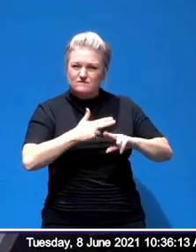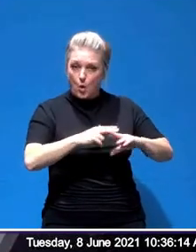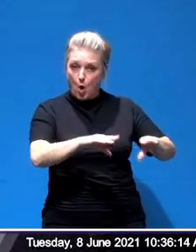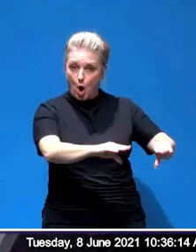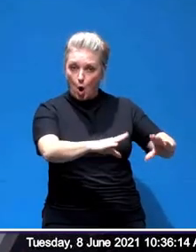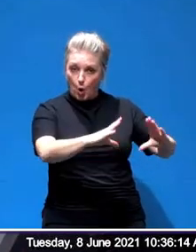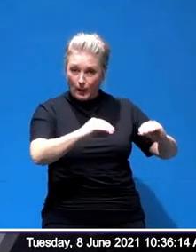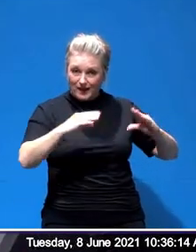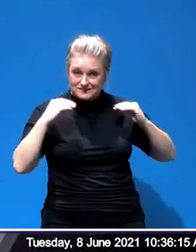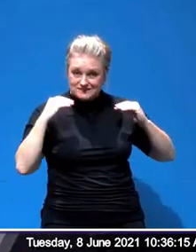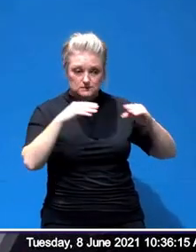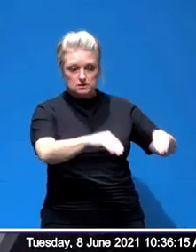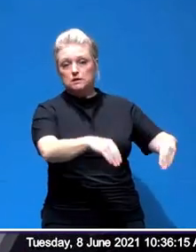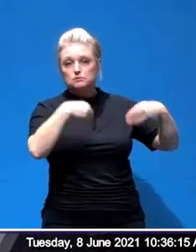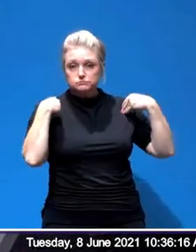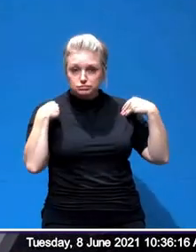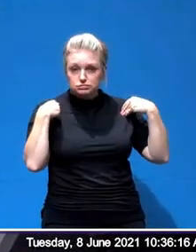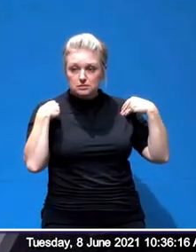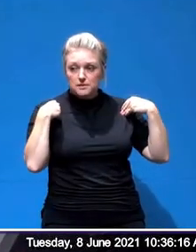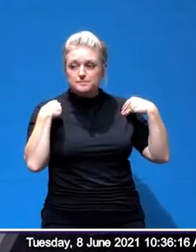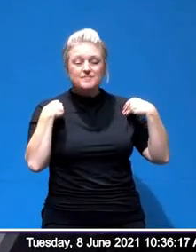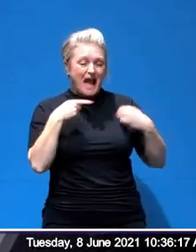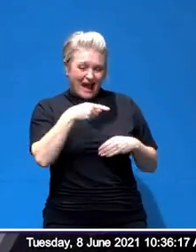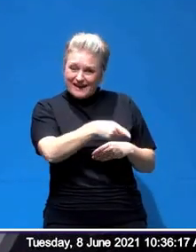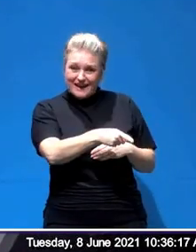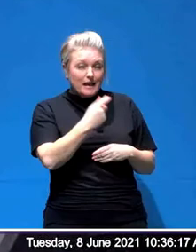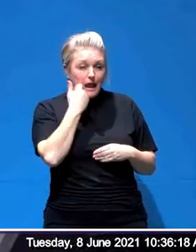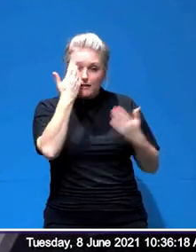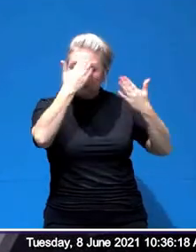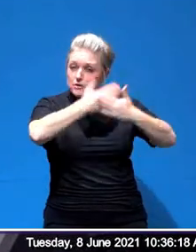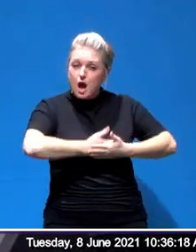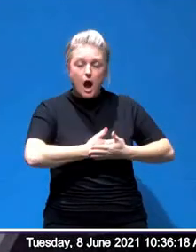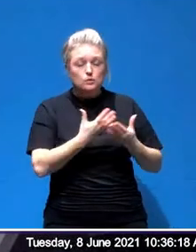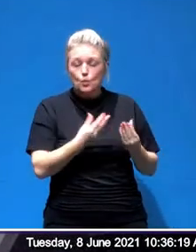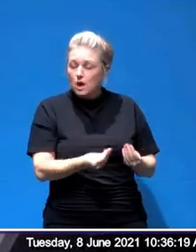comforter, for someone who has night-time incontinence really bothered me.